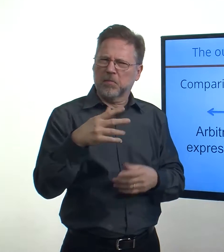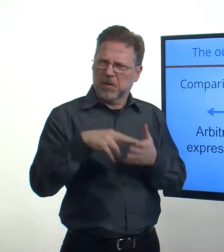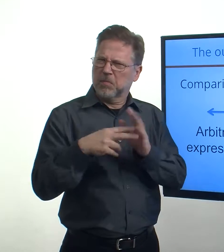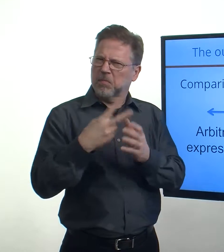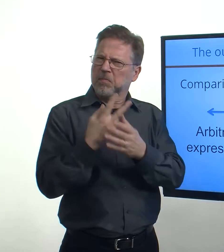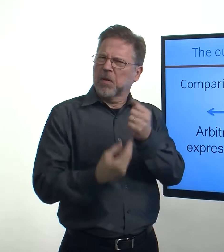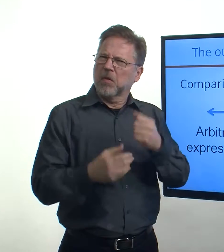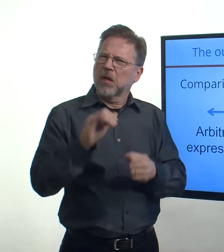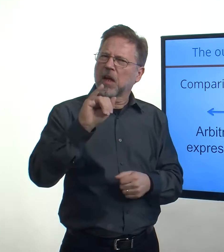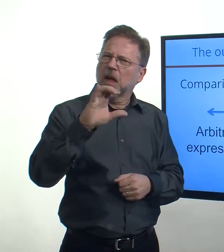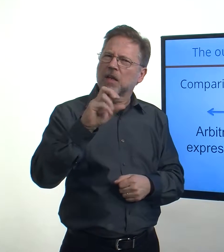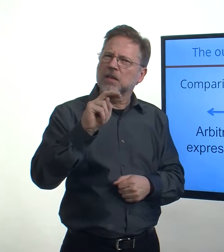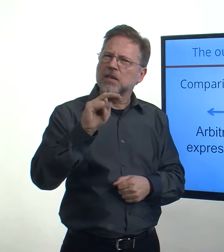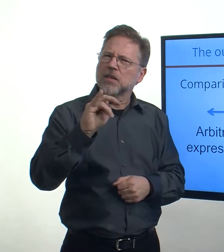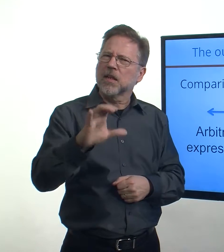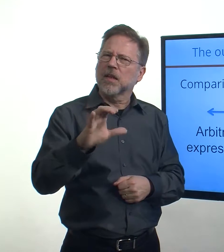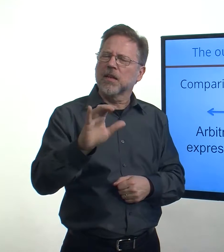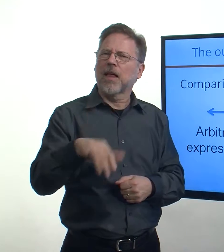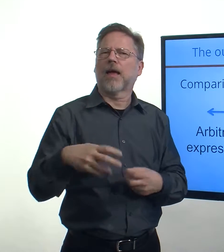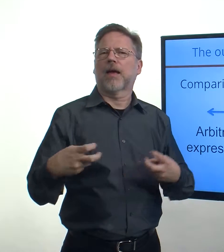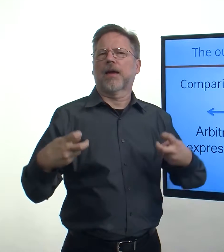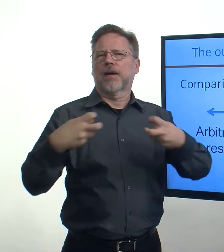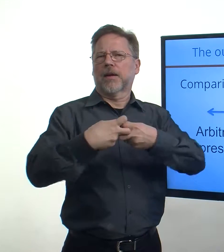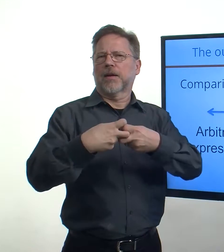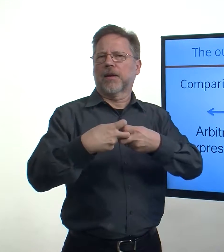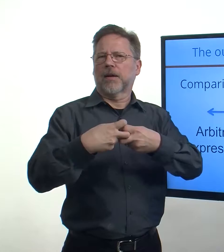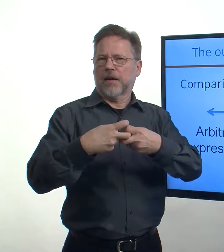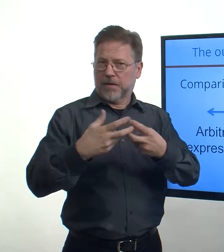and are both iconic.